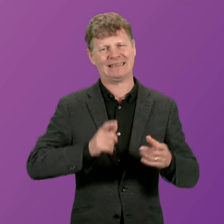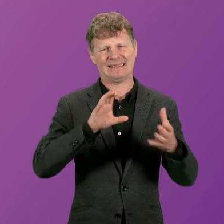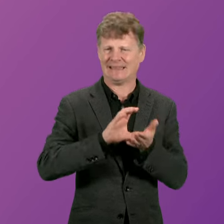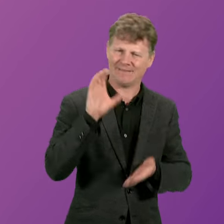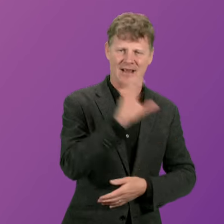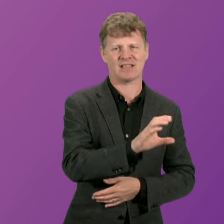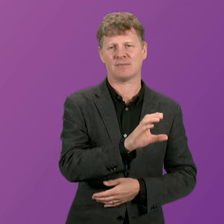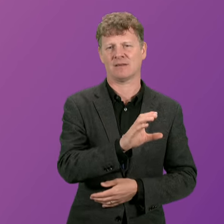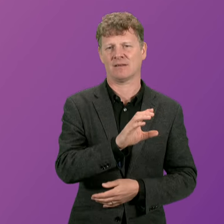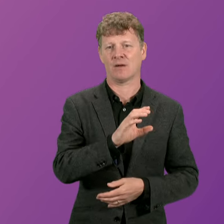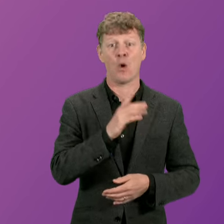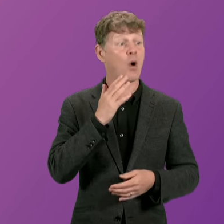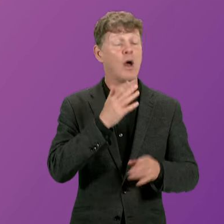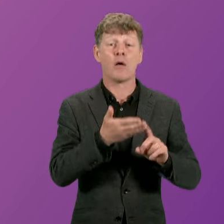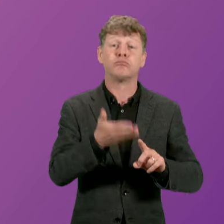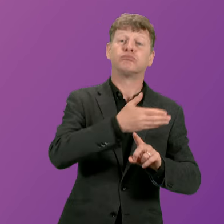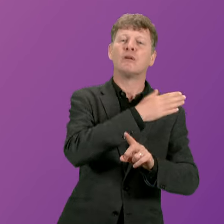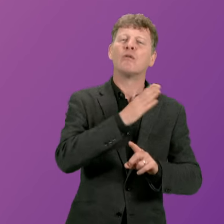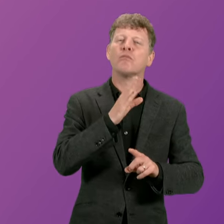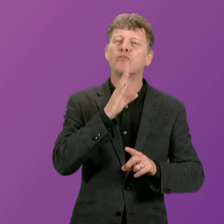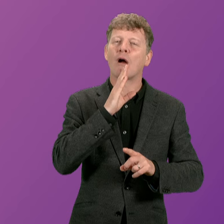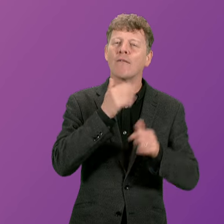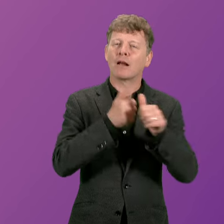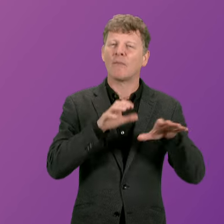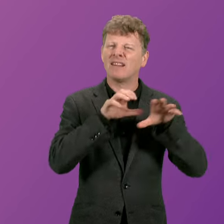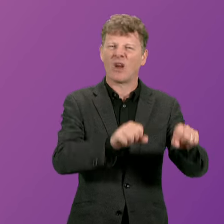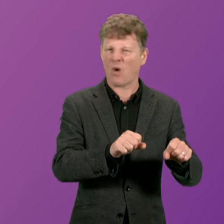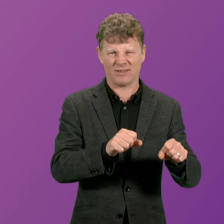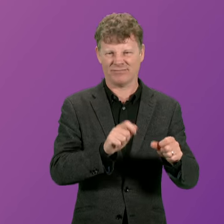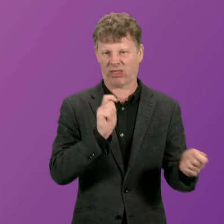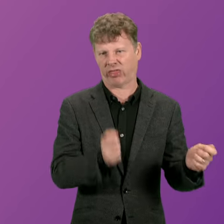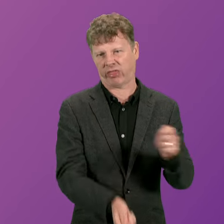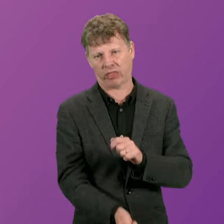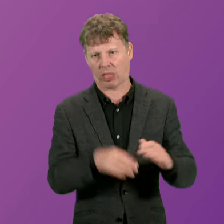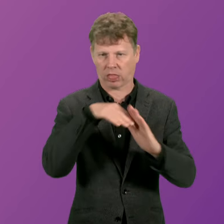it was in private ownership, but many are warning that time is running out.